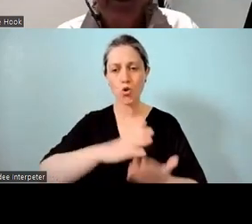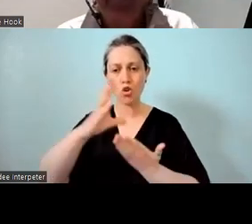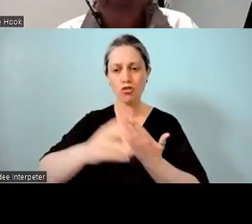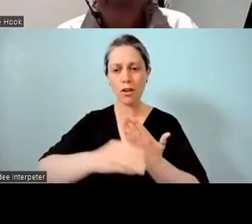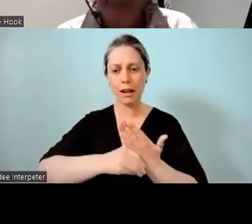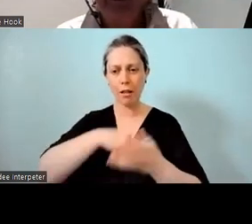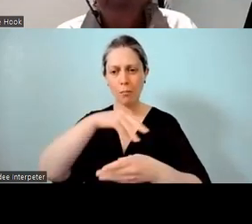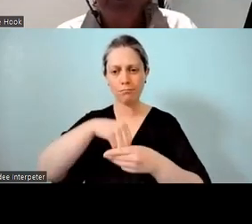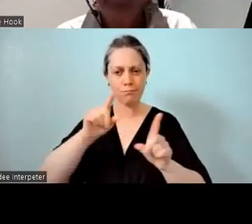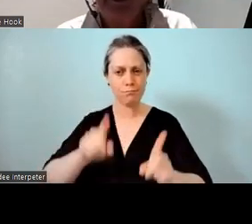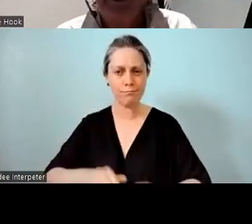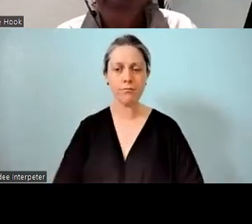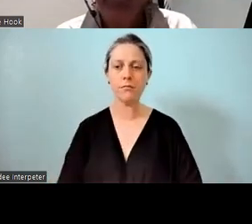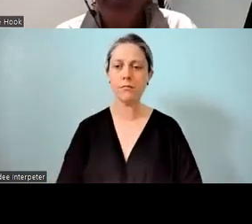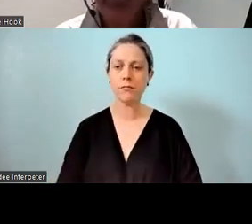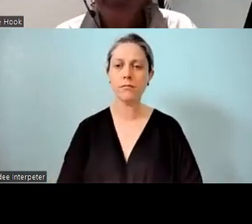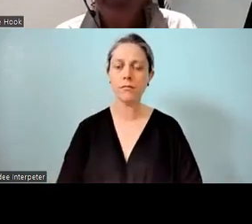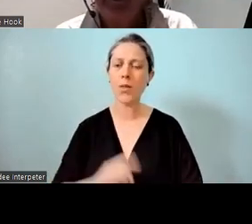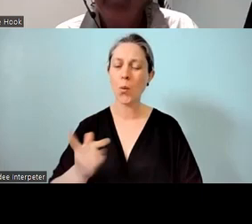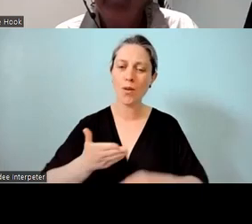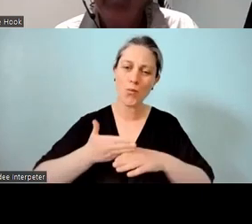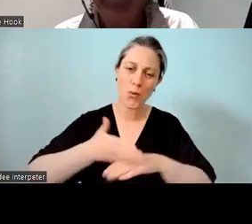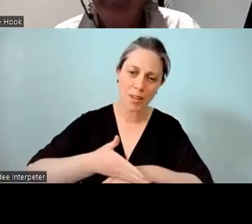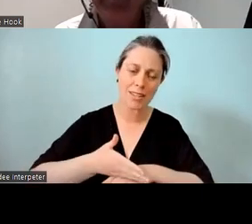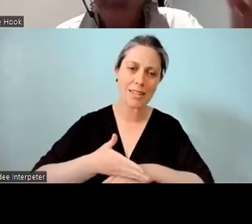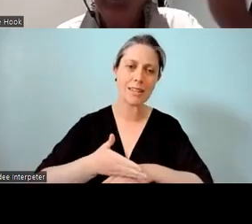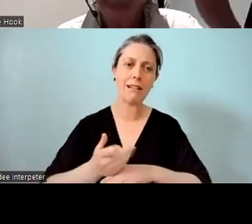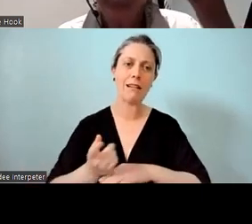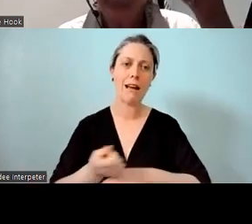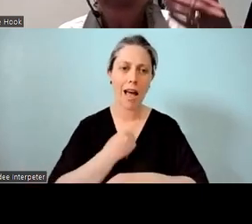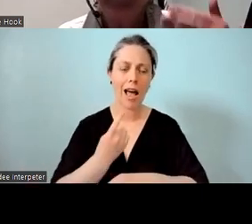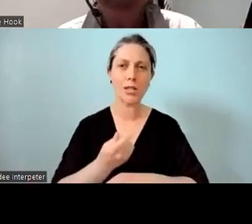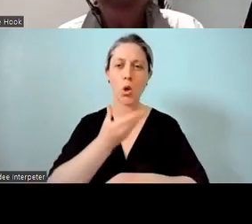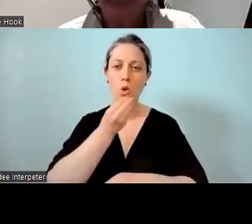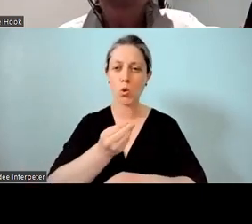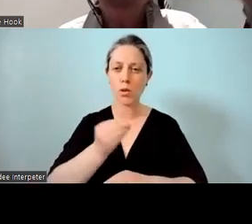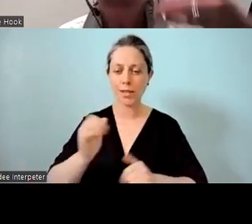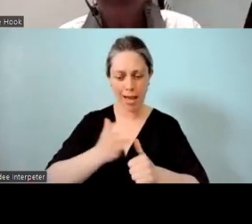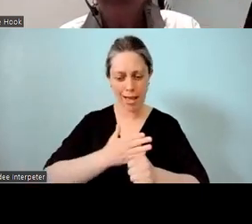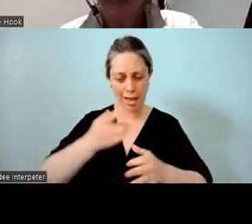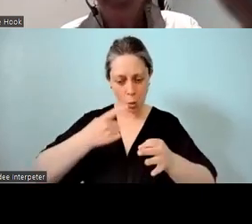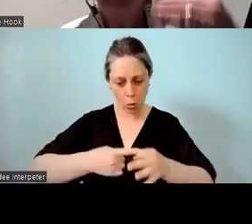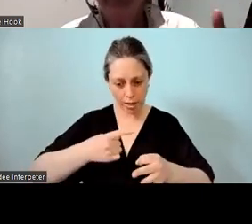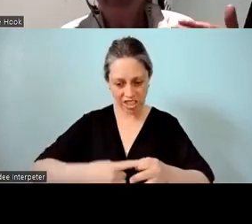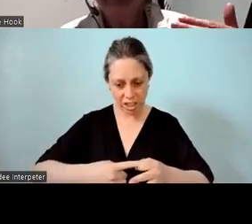Again, we've really worked hard to, with some key questions for thinking about what good looks like,